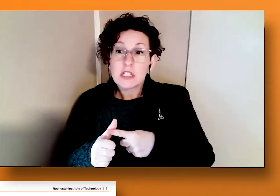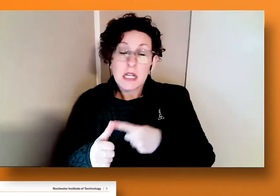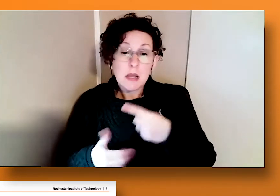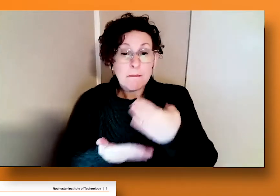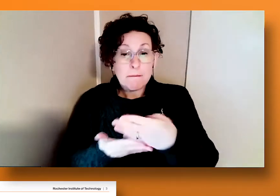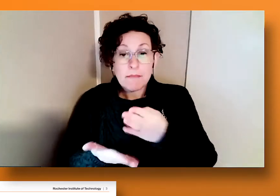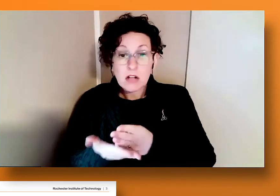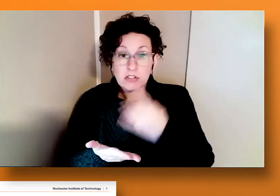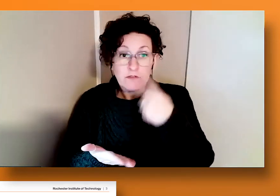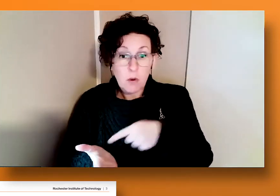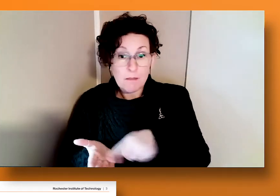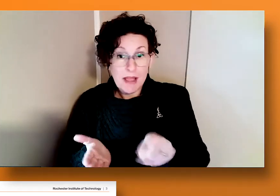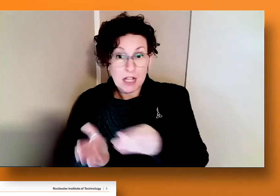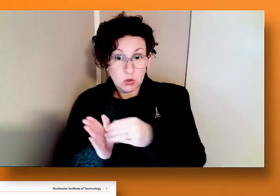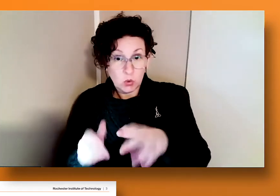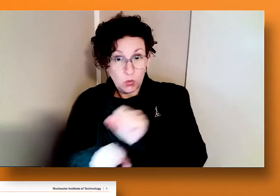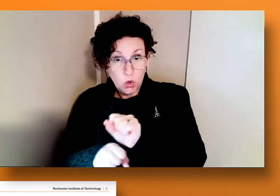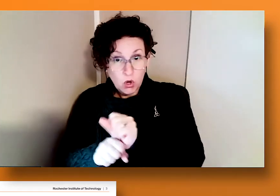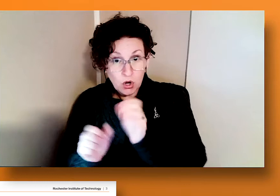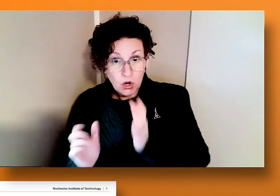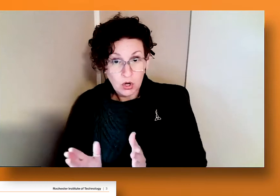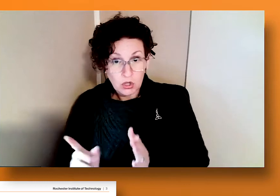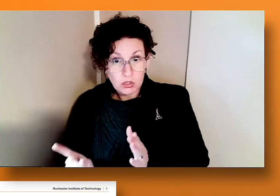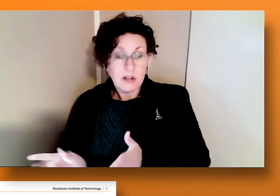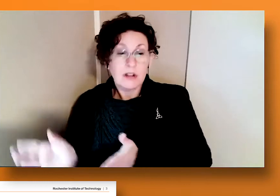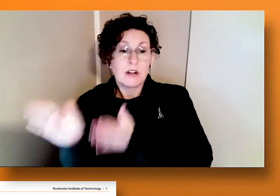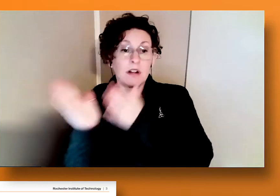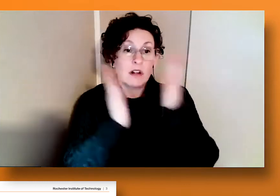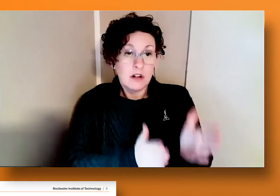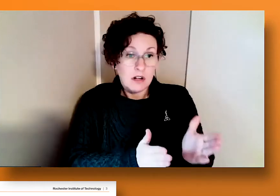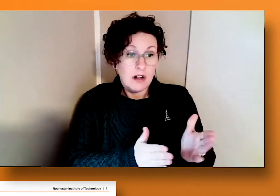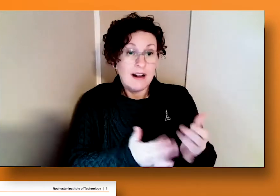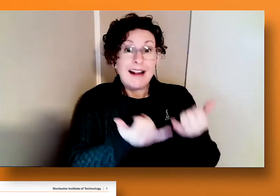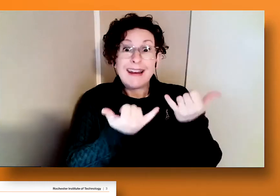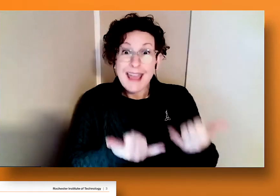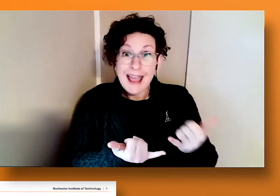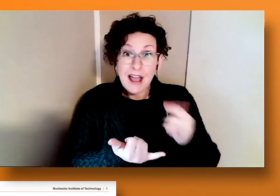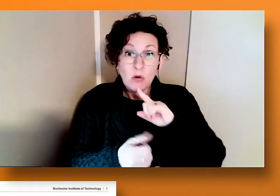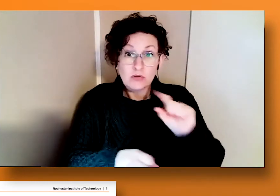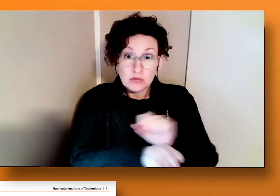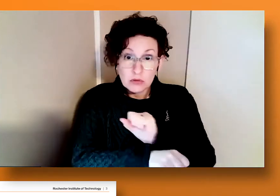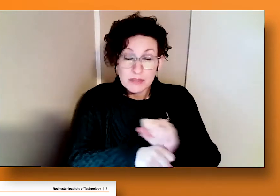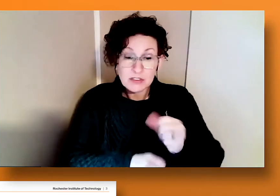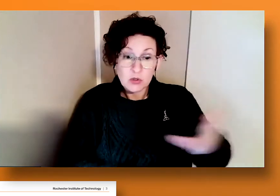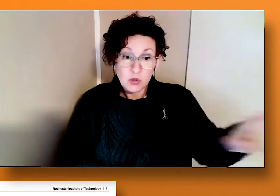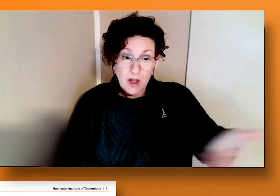for student wages, but now you ended up actually hiring